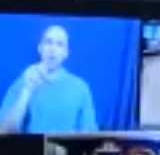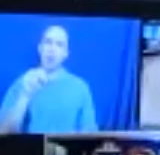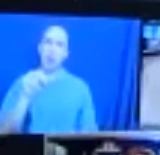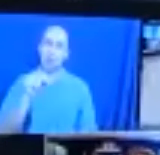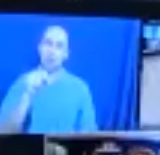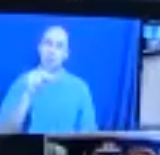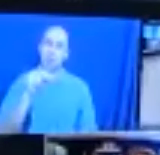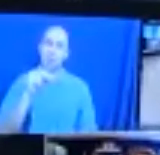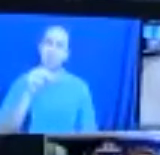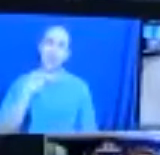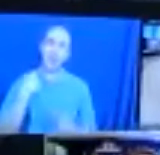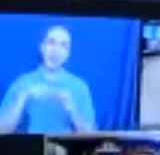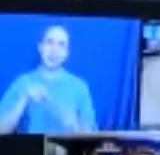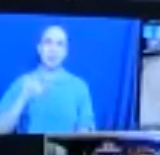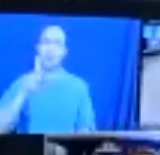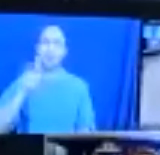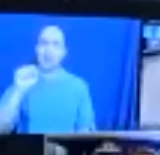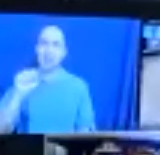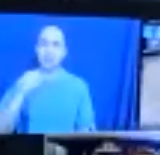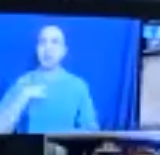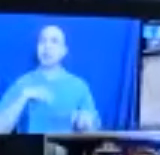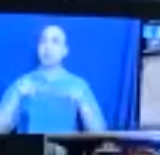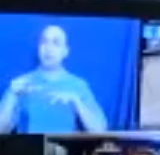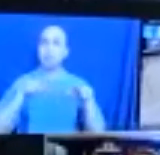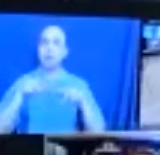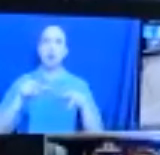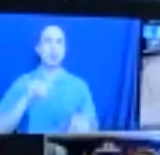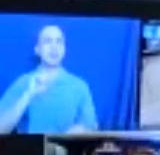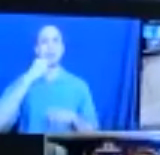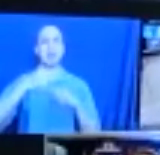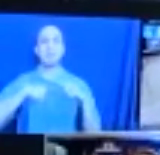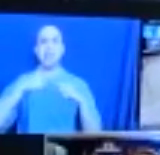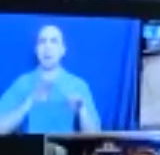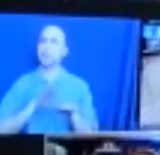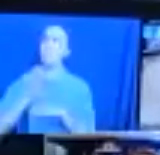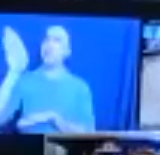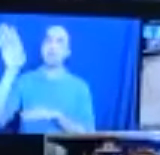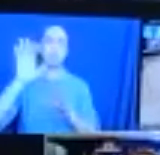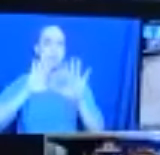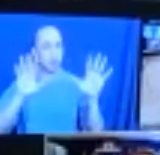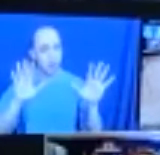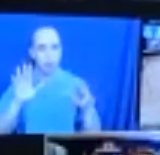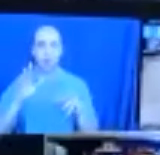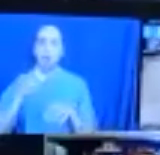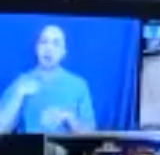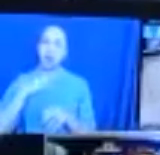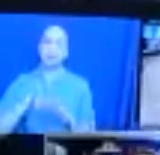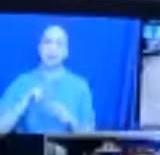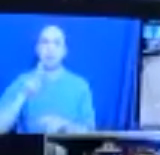MEET A MASTER. SO REALLY JUST USING WHAT YOU